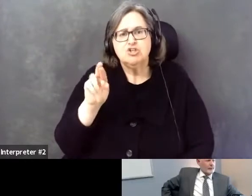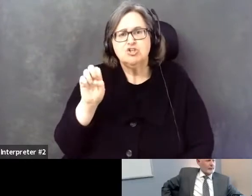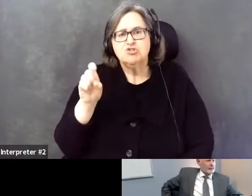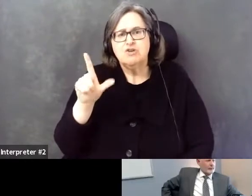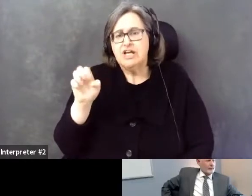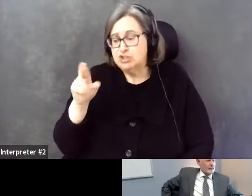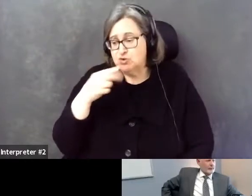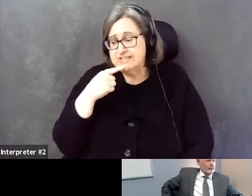Sometimes people do things